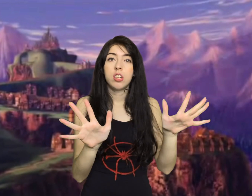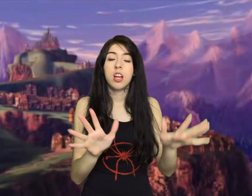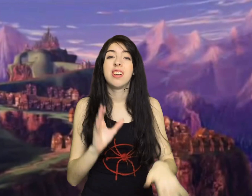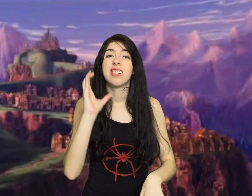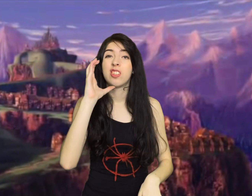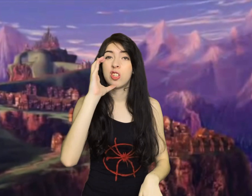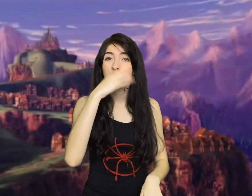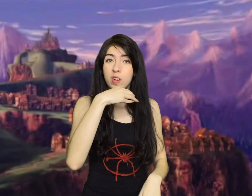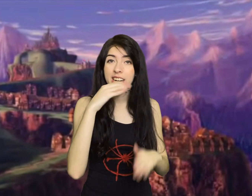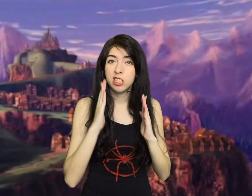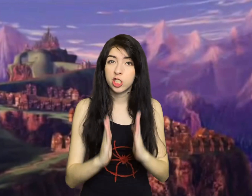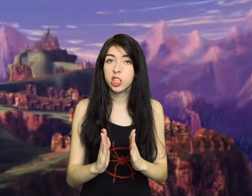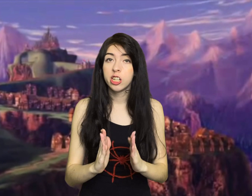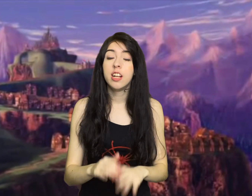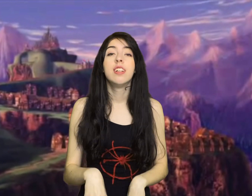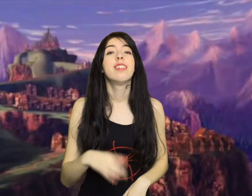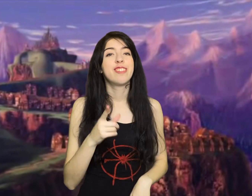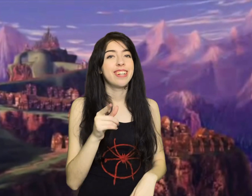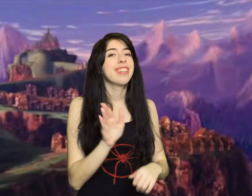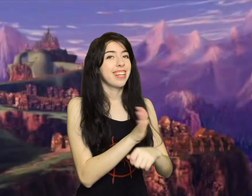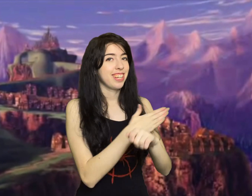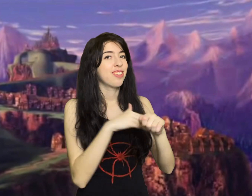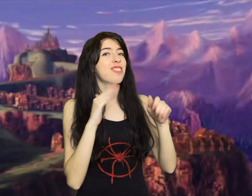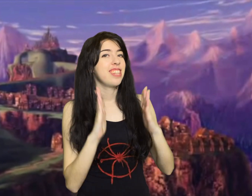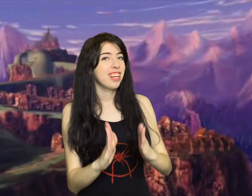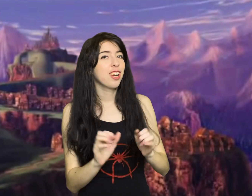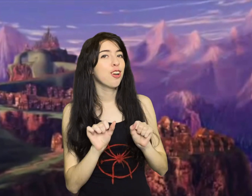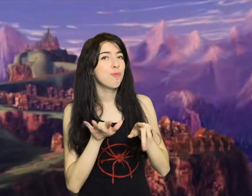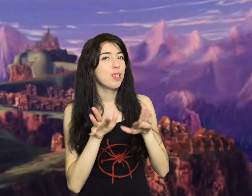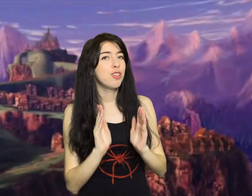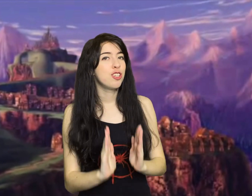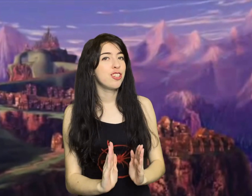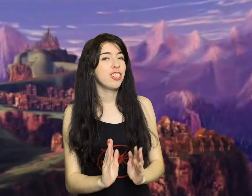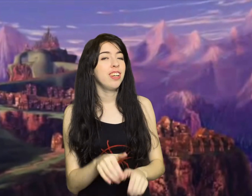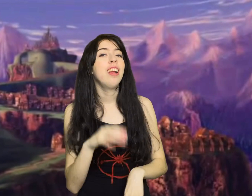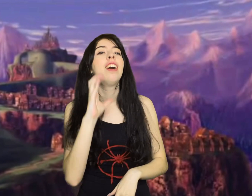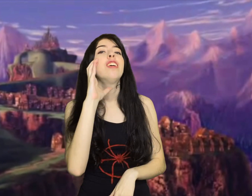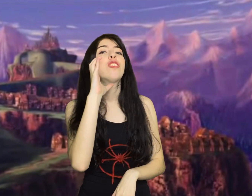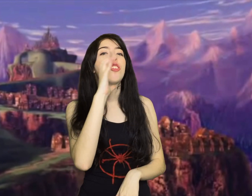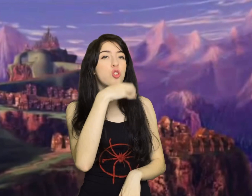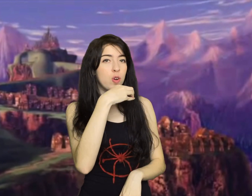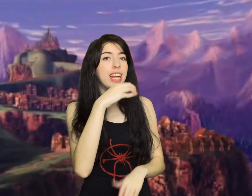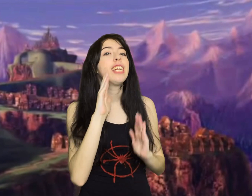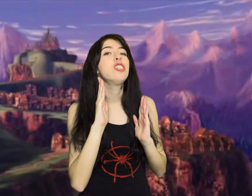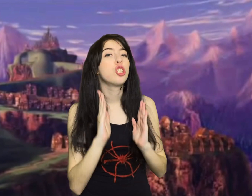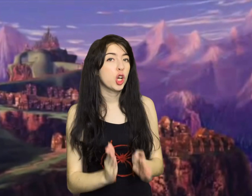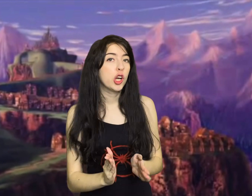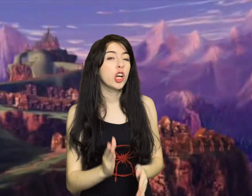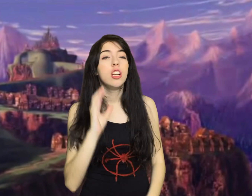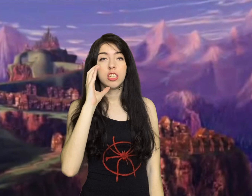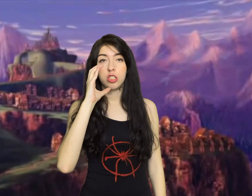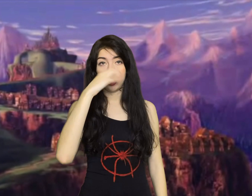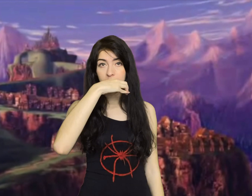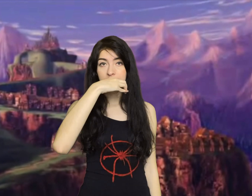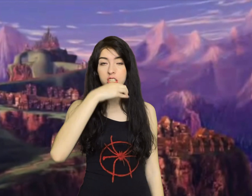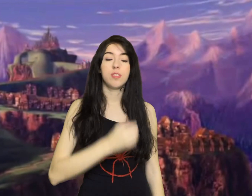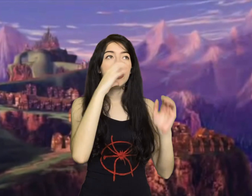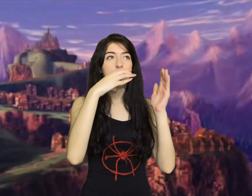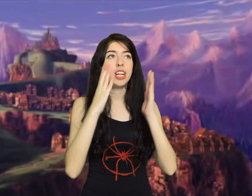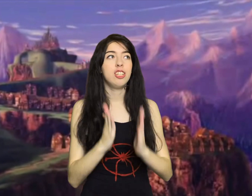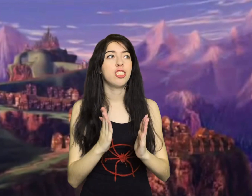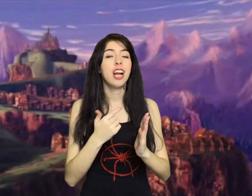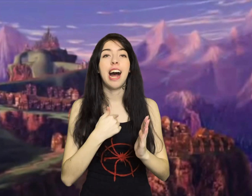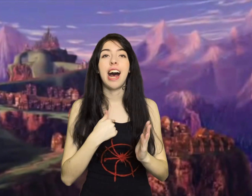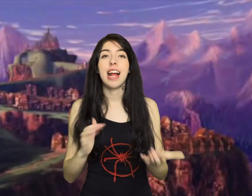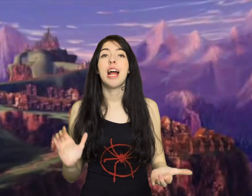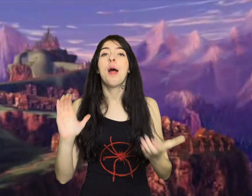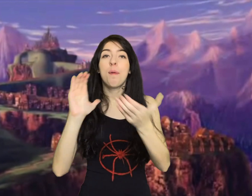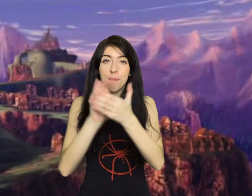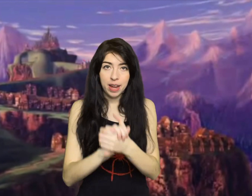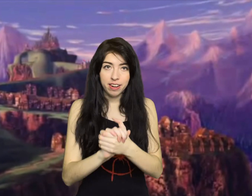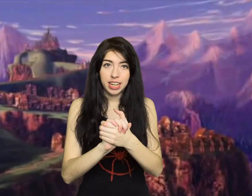STRANGER like you know SINGER MAGICIAN STRANG...ER STRANGE. STRANGER I MARY